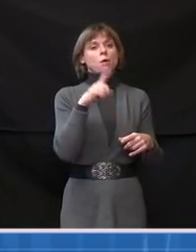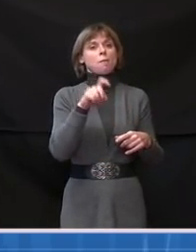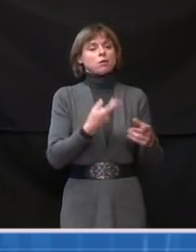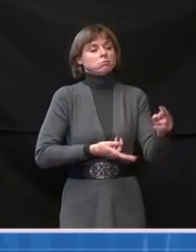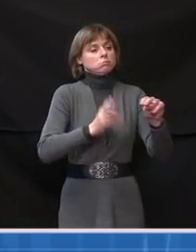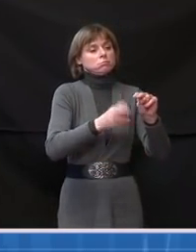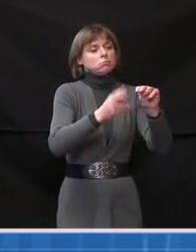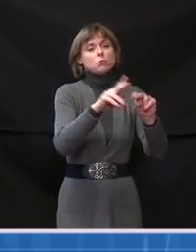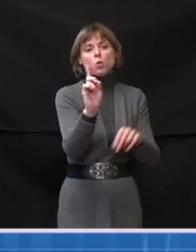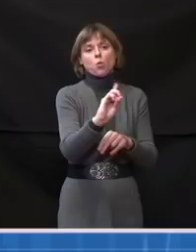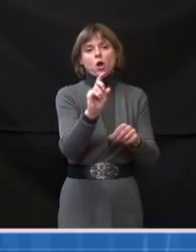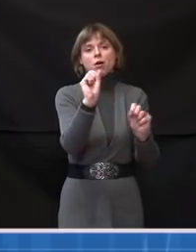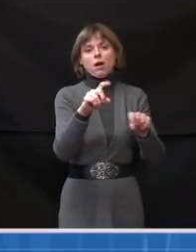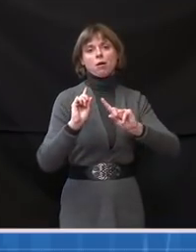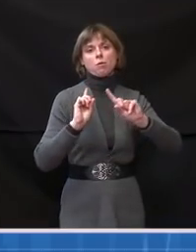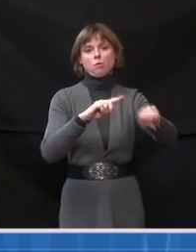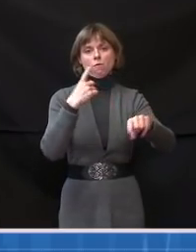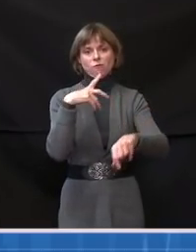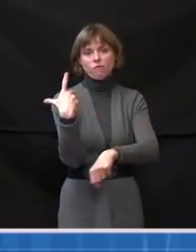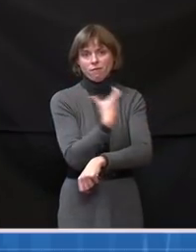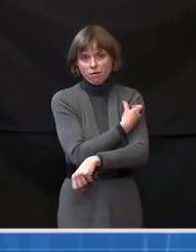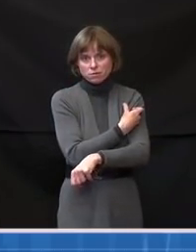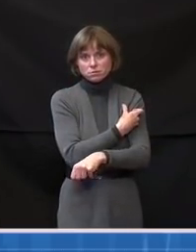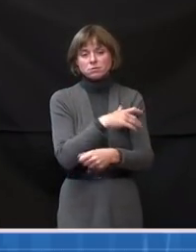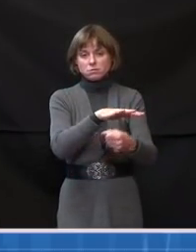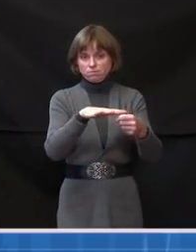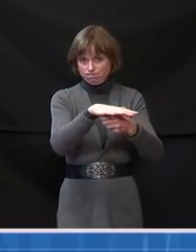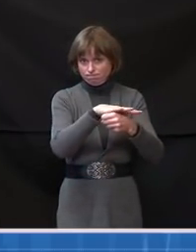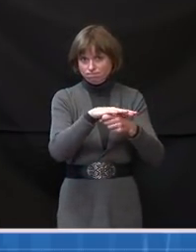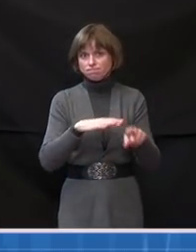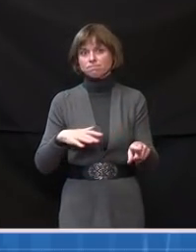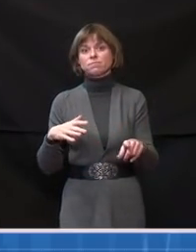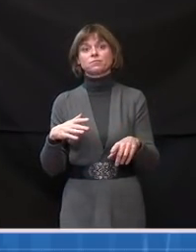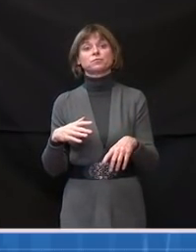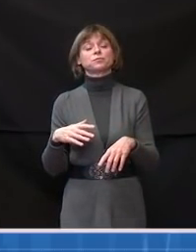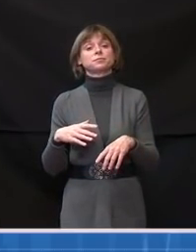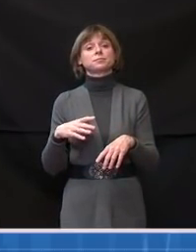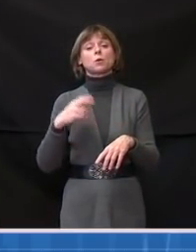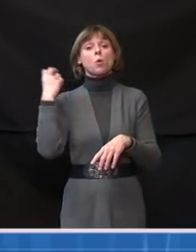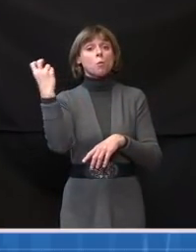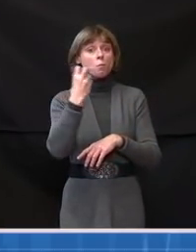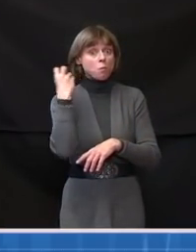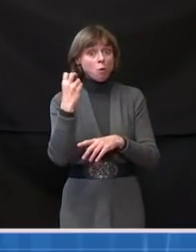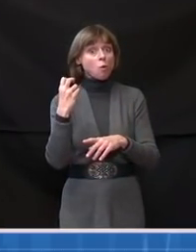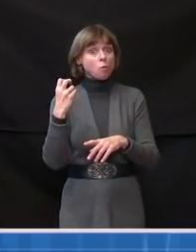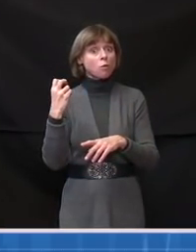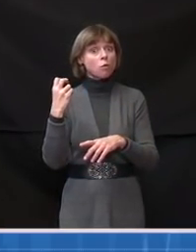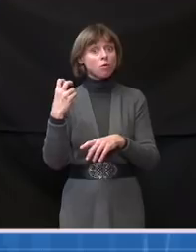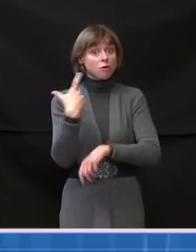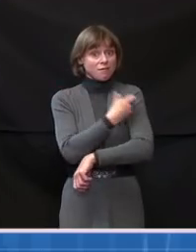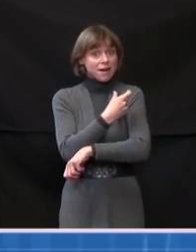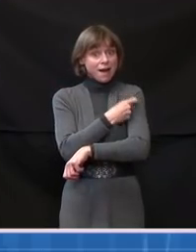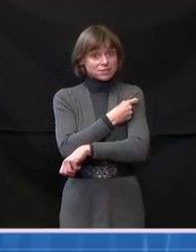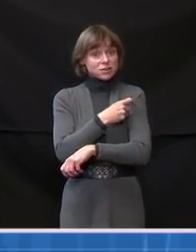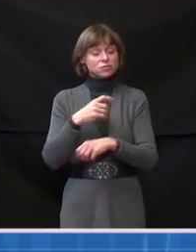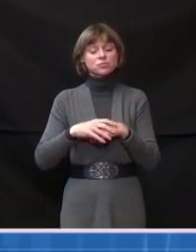These include standing up community vaccination centers, deploying mobile vaccine units, and launching new programs with pharmacies.